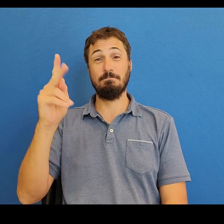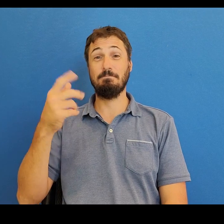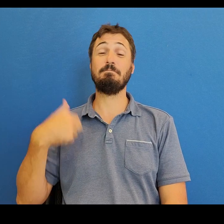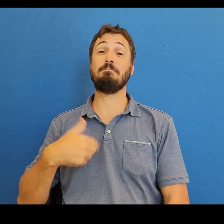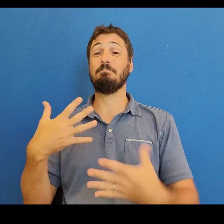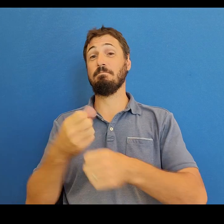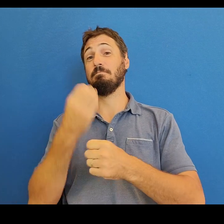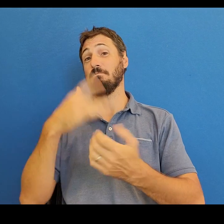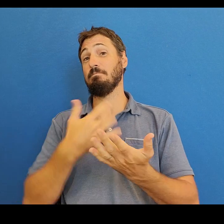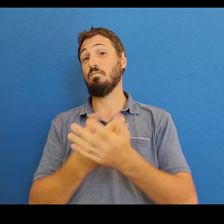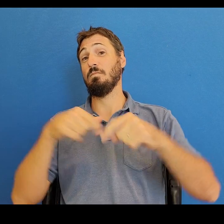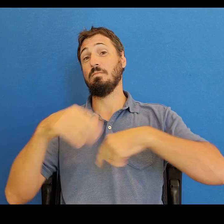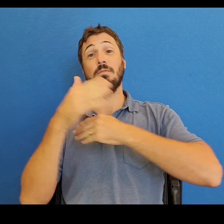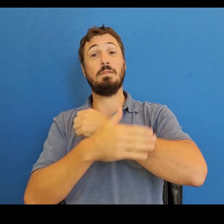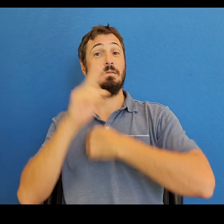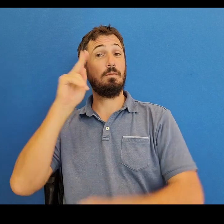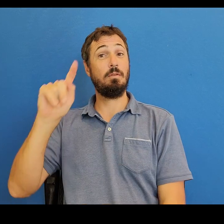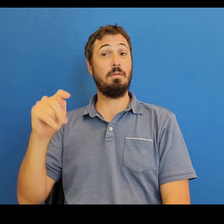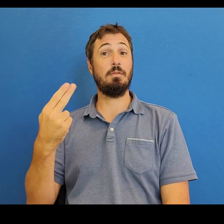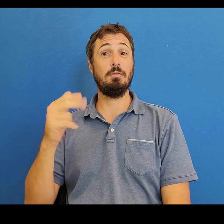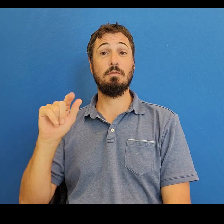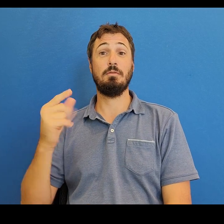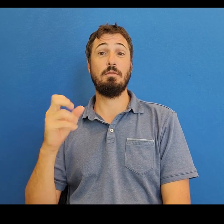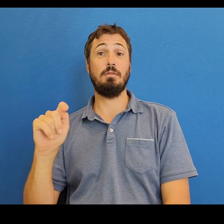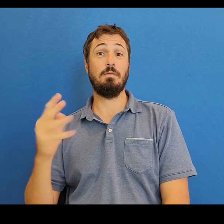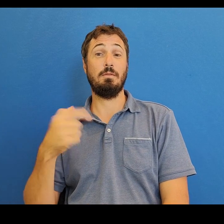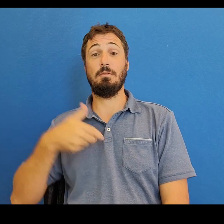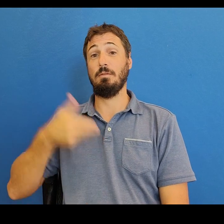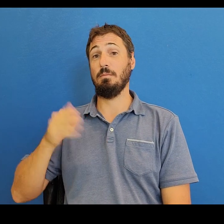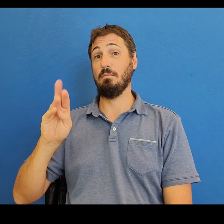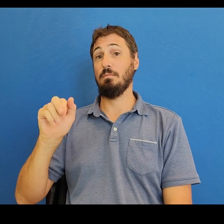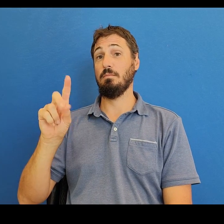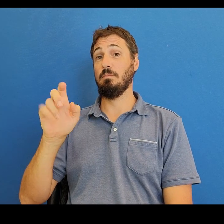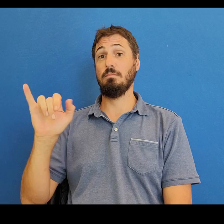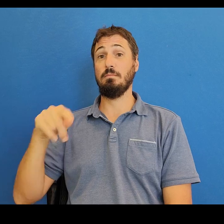Aloha Kaua‘i. This is your County of Kaua‘i briefing for Thursday, August 4th. I’m Bradley Pratt